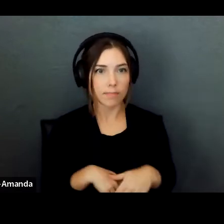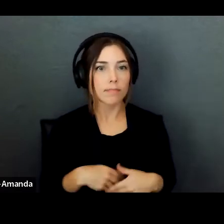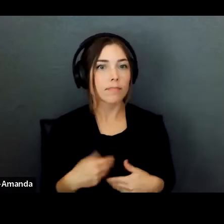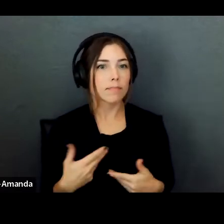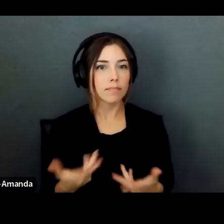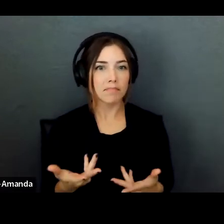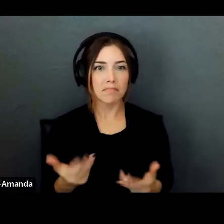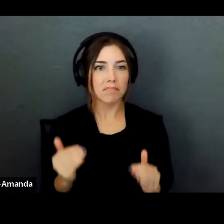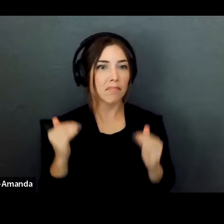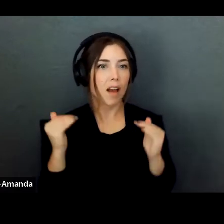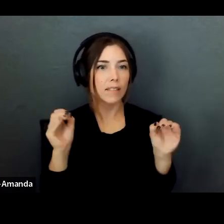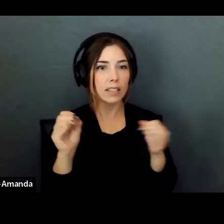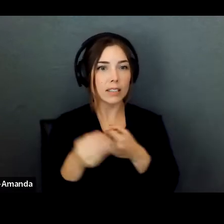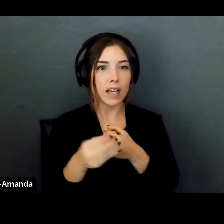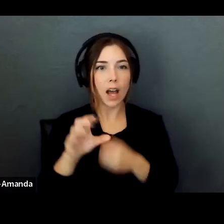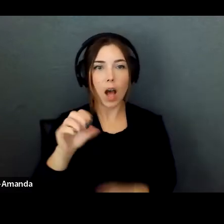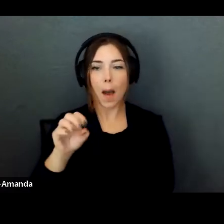Adult protective services.